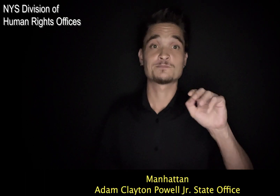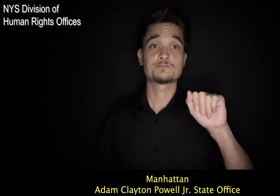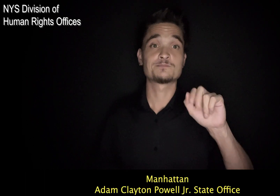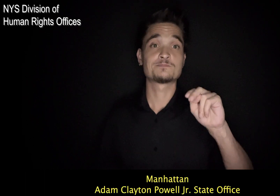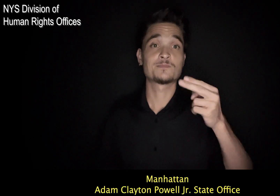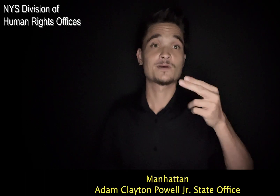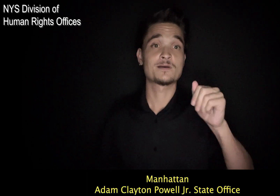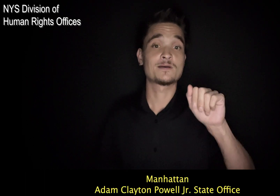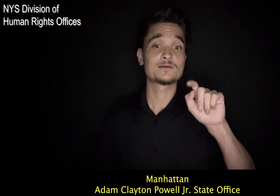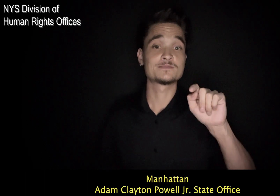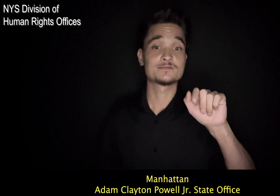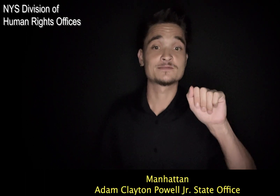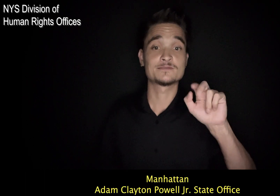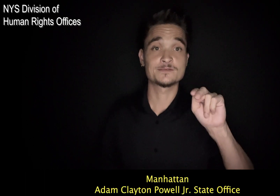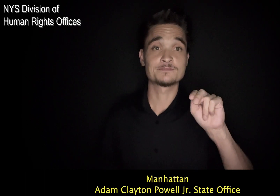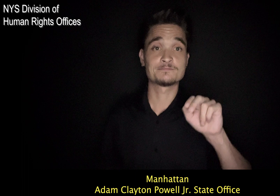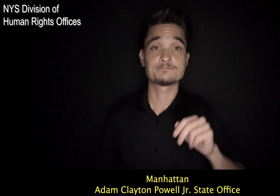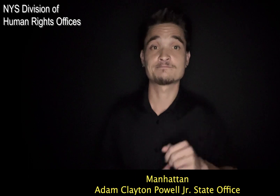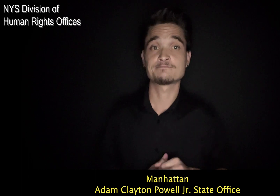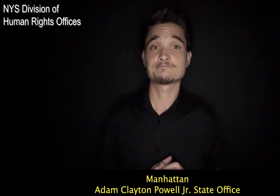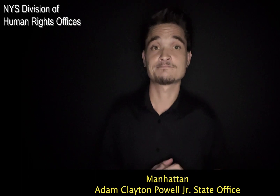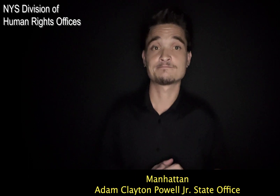Manhattan Adam Clayton Powell Jr. State Office